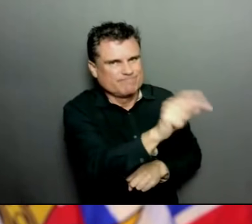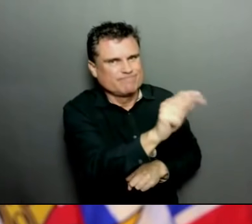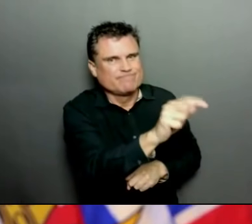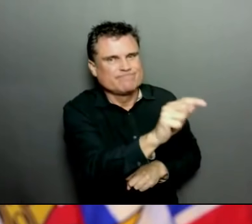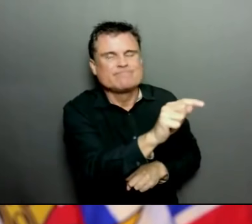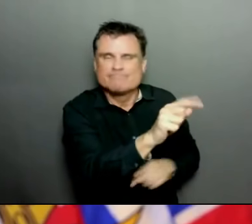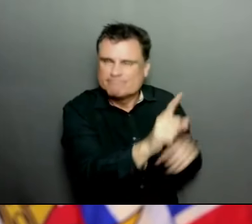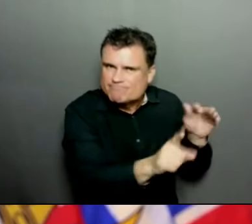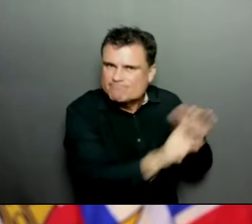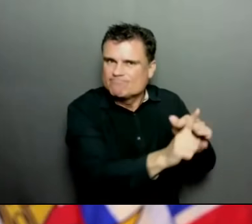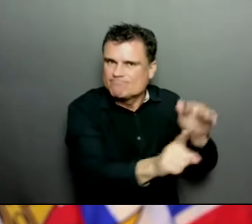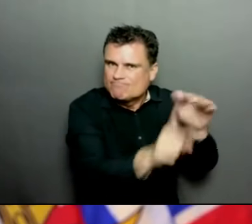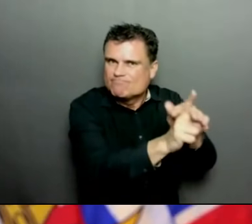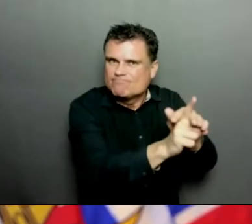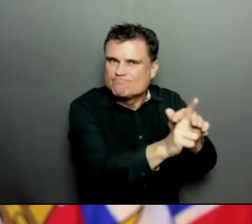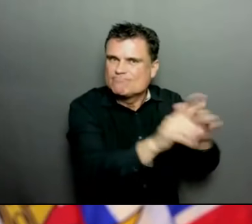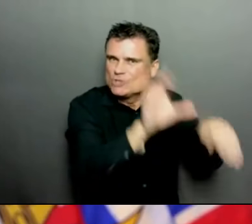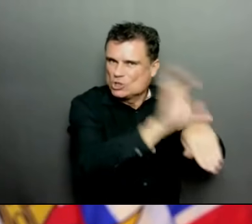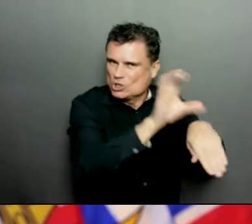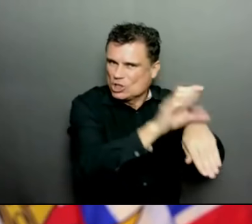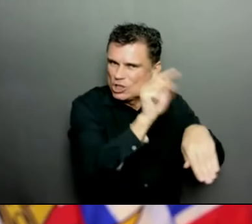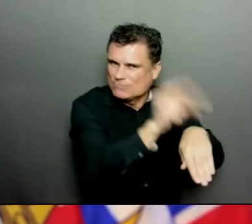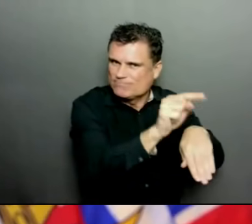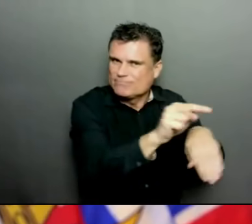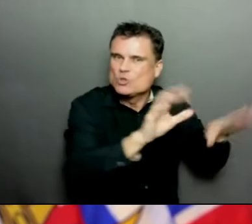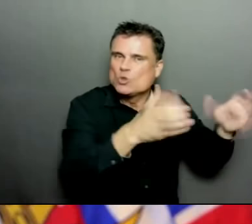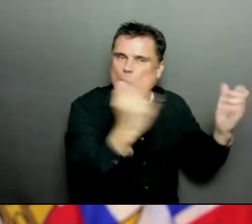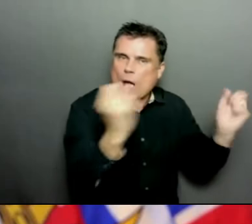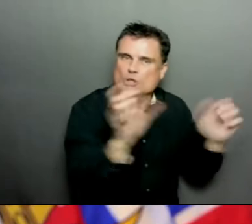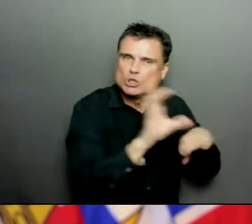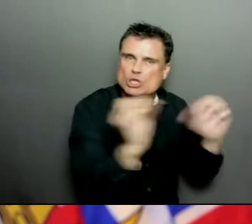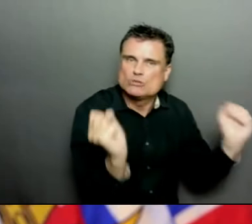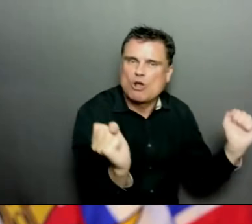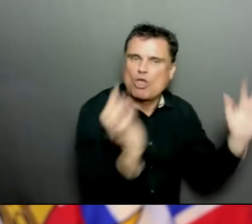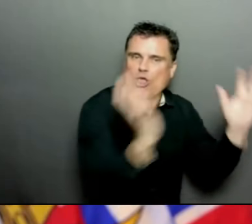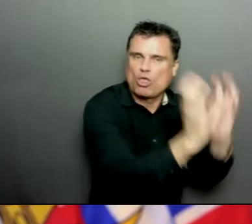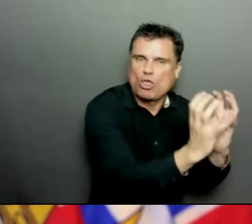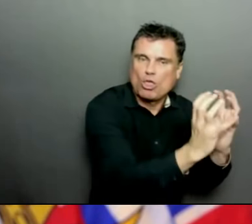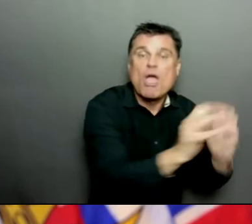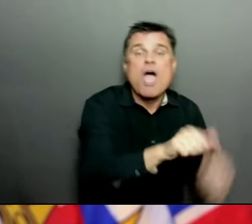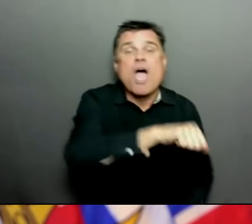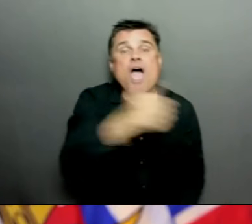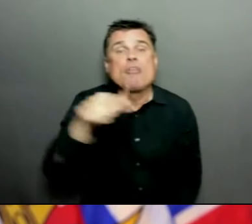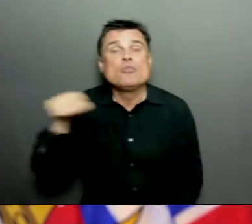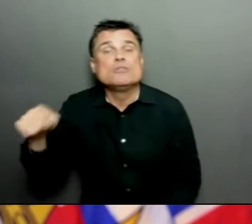around the province and around the world, and that is why we have made the request and